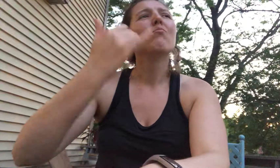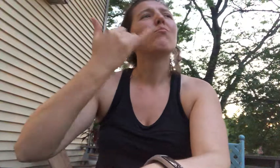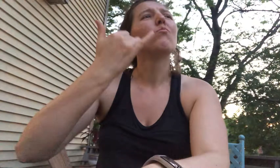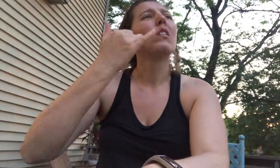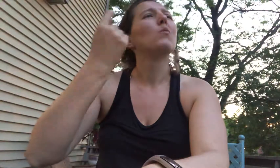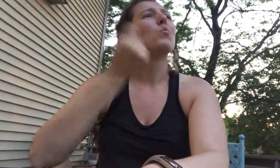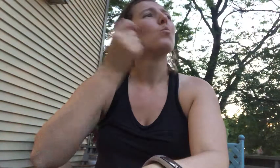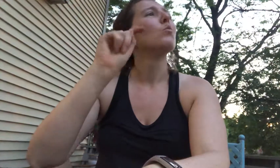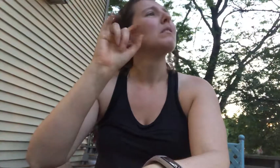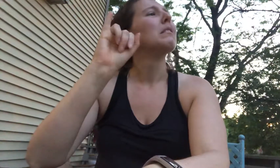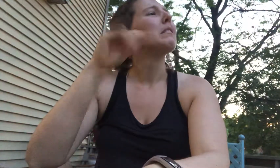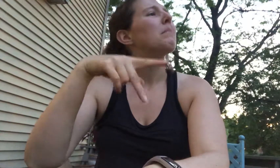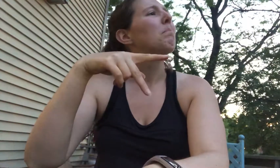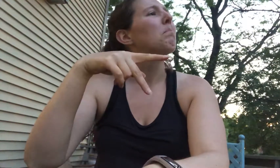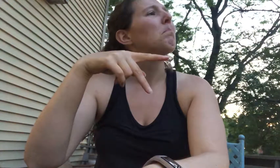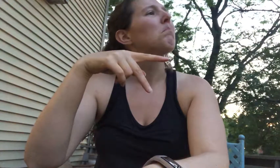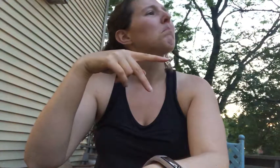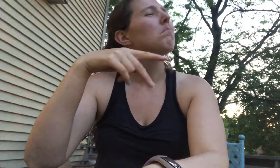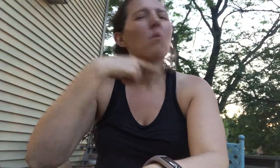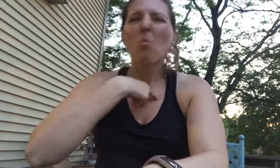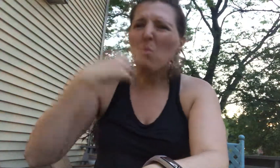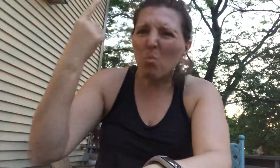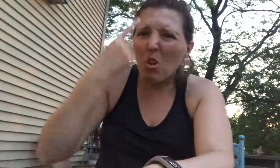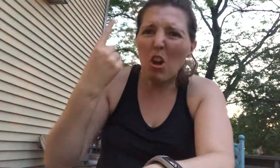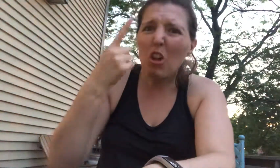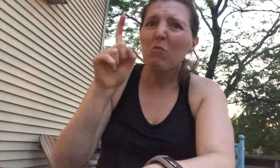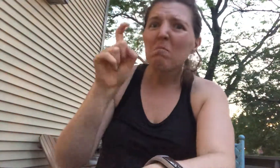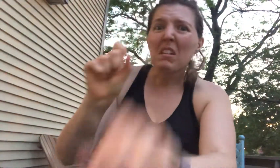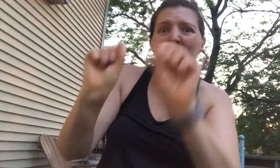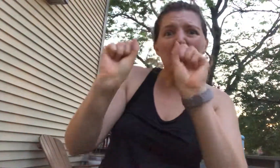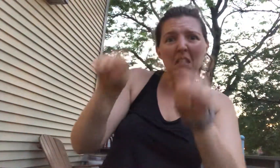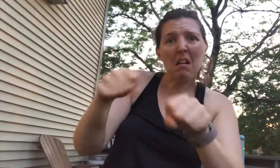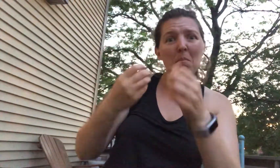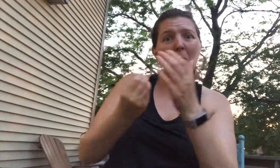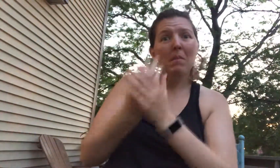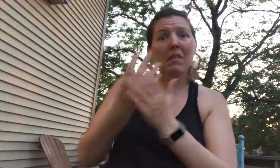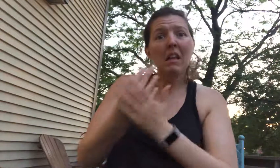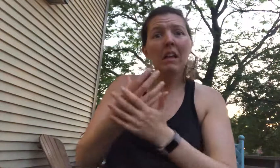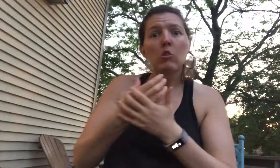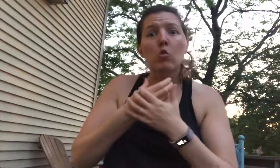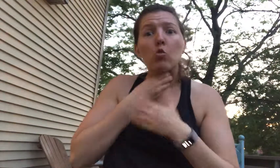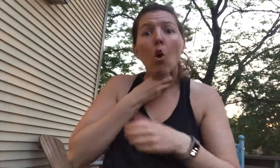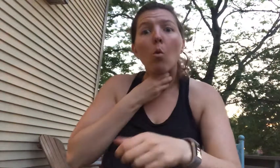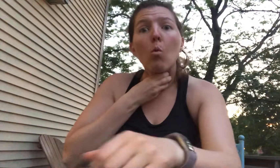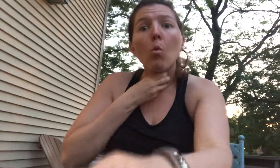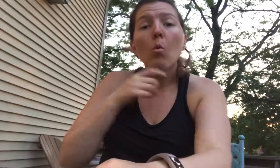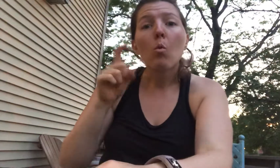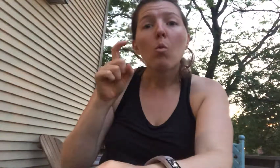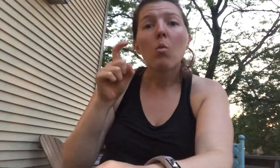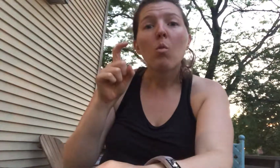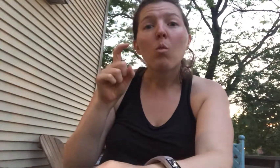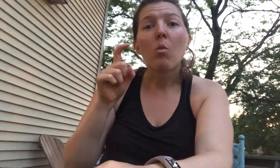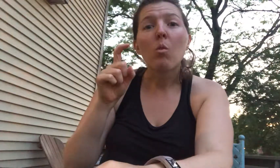For today’s Tuesday tip... I wonder...can plants choke?